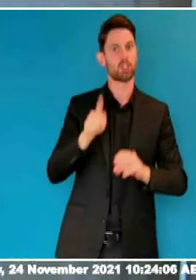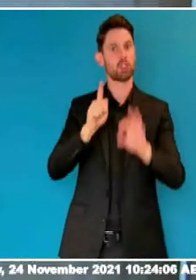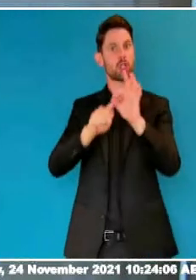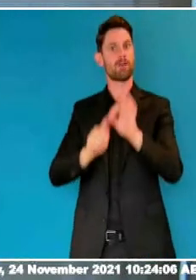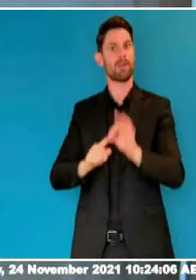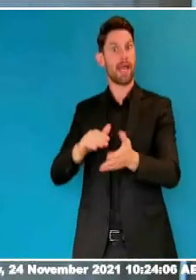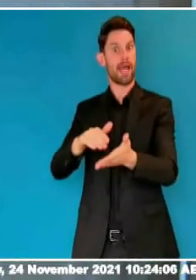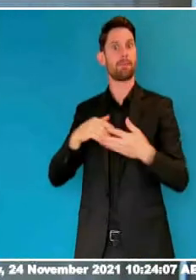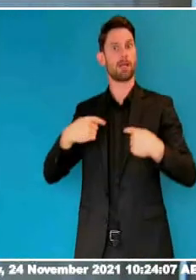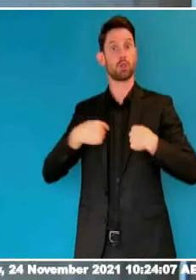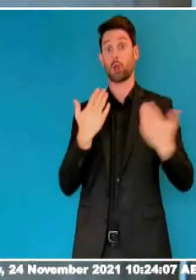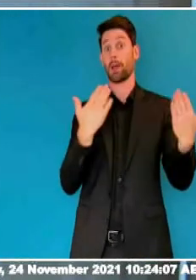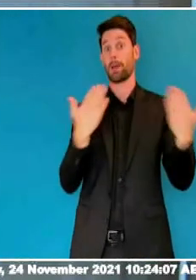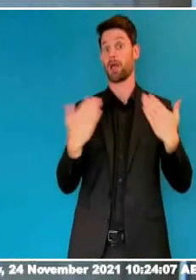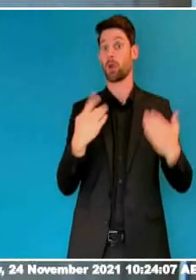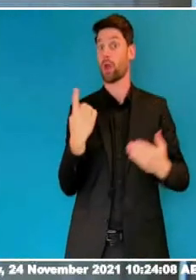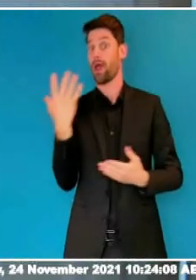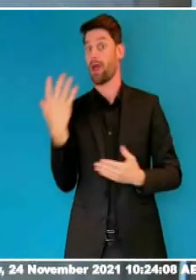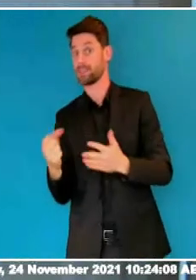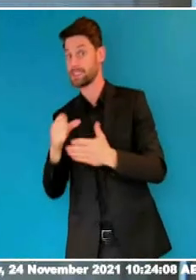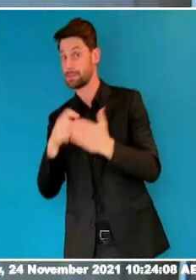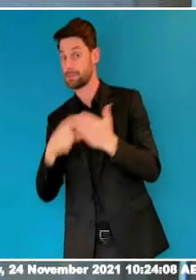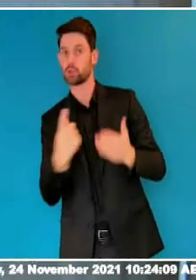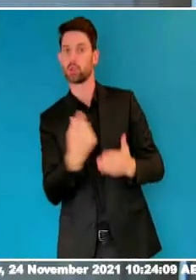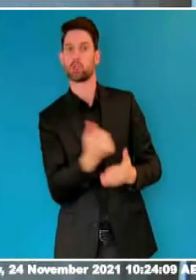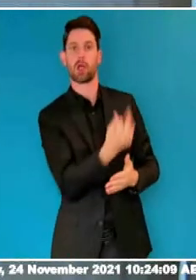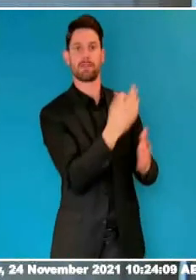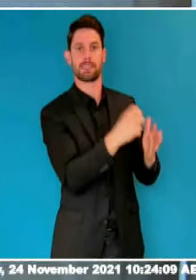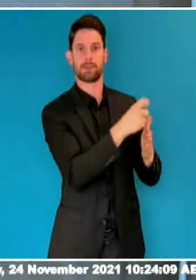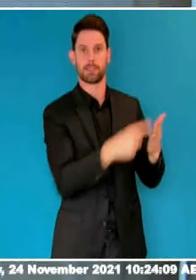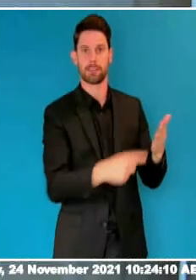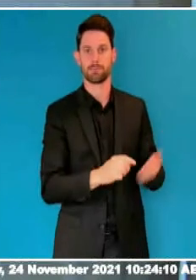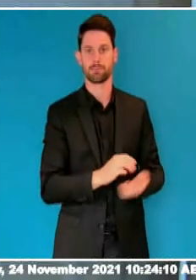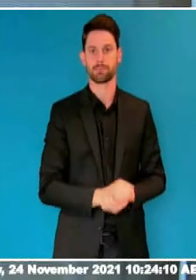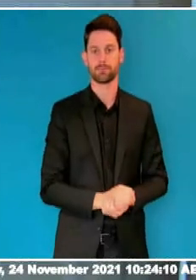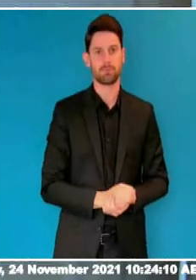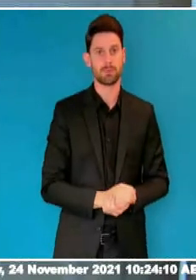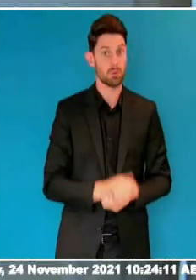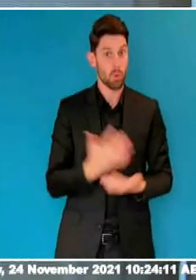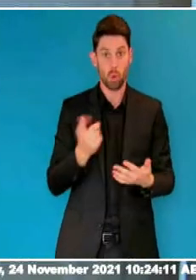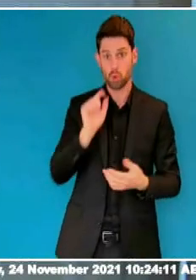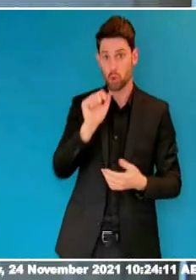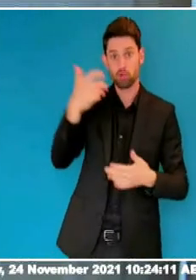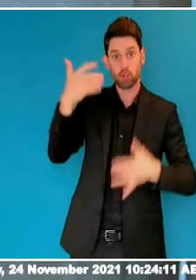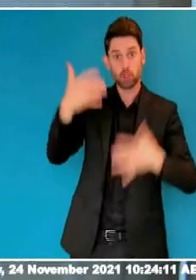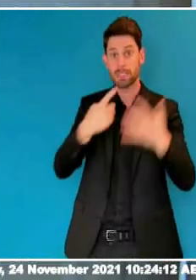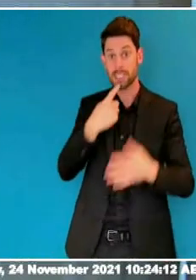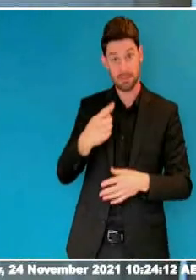What does that survey tell you? Are they engaged?